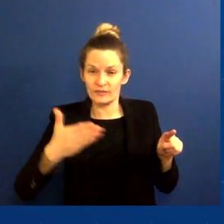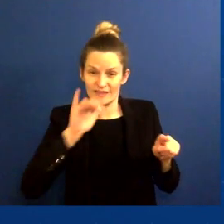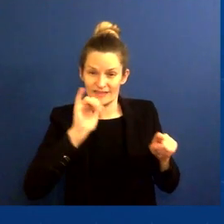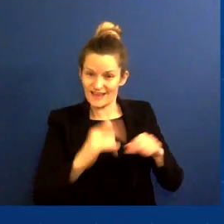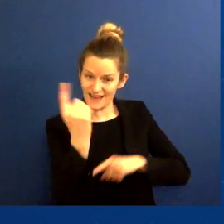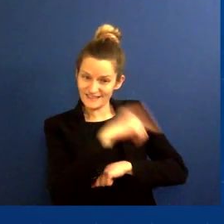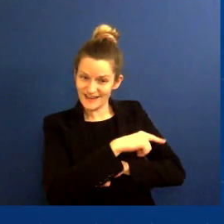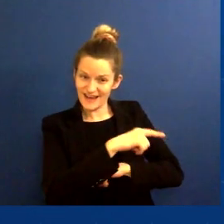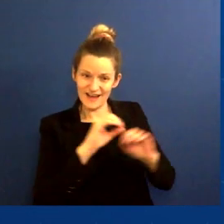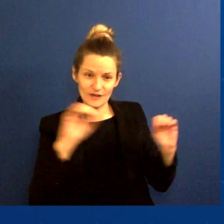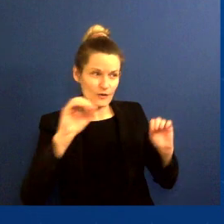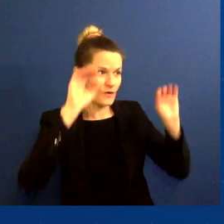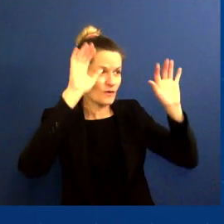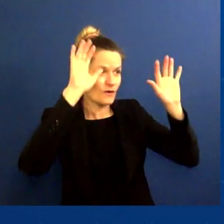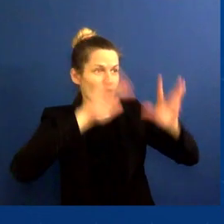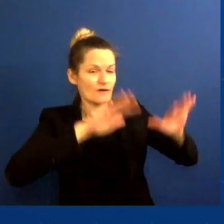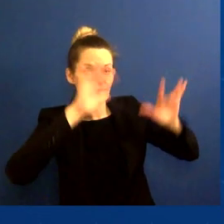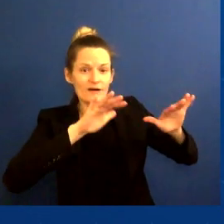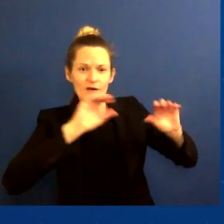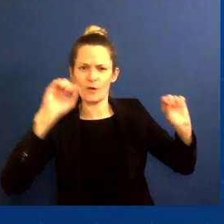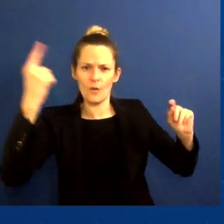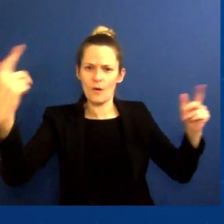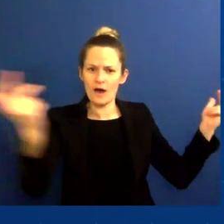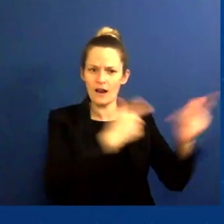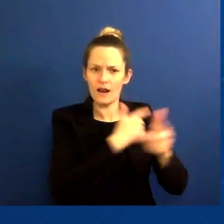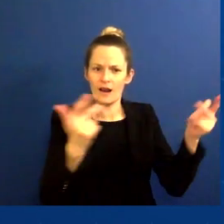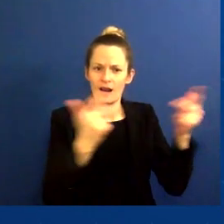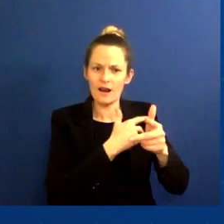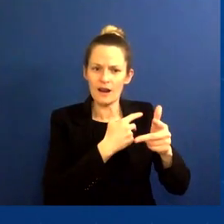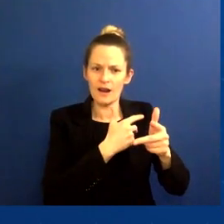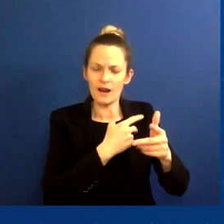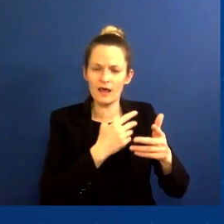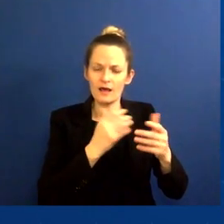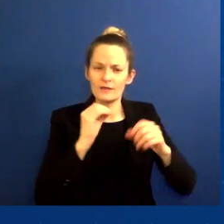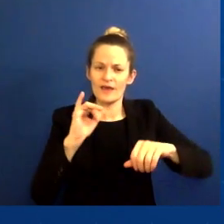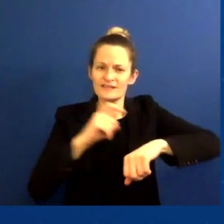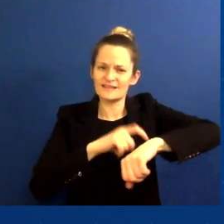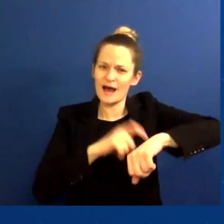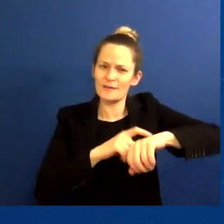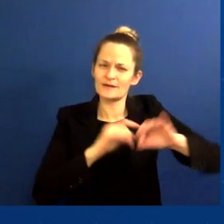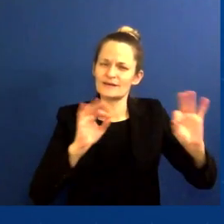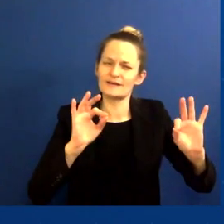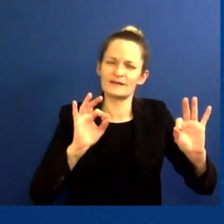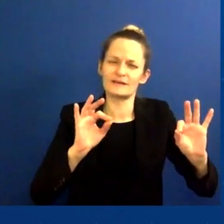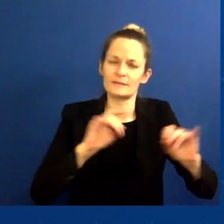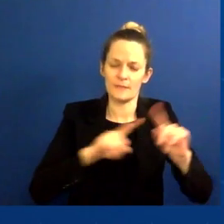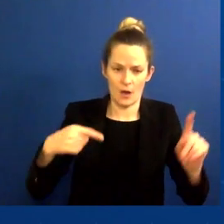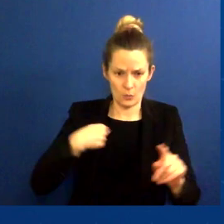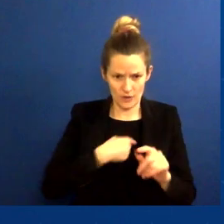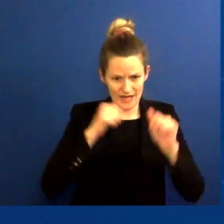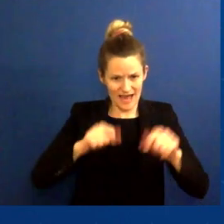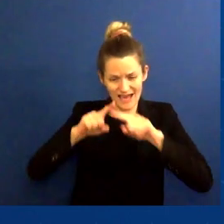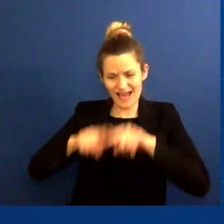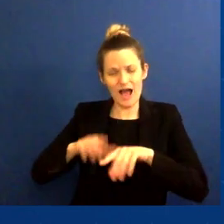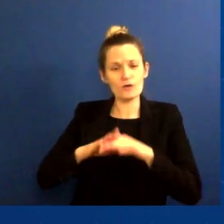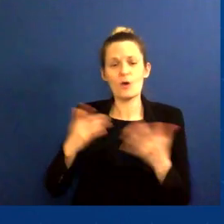But what we can count on, what America has always counted on: the American worker -- the hardest-working,